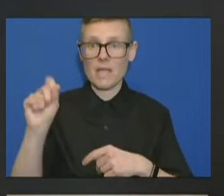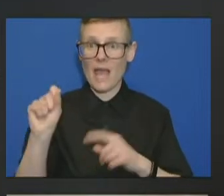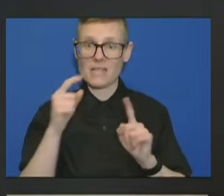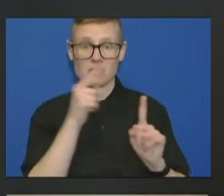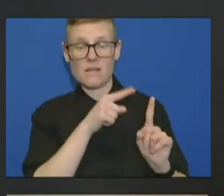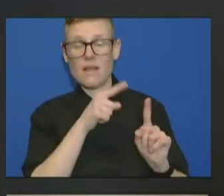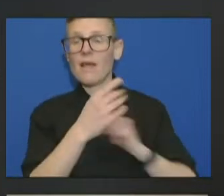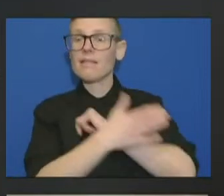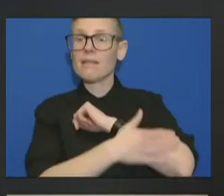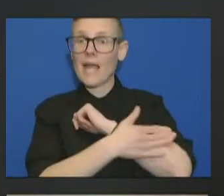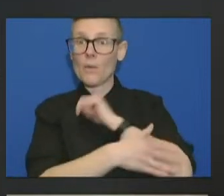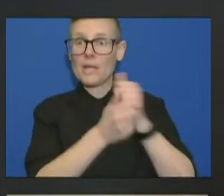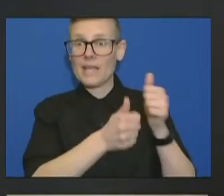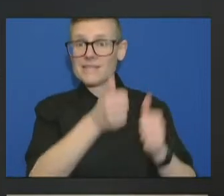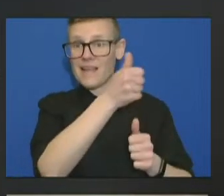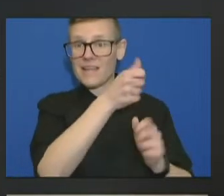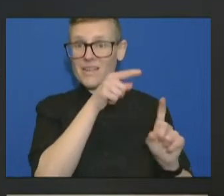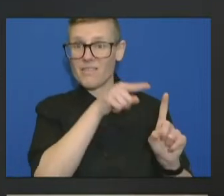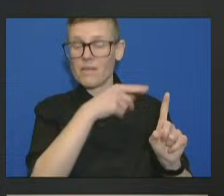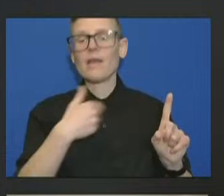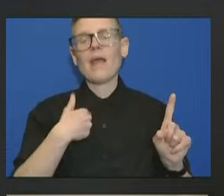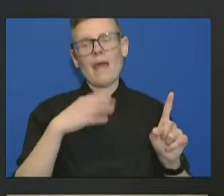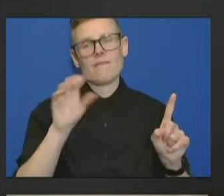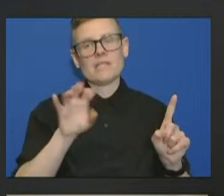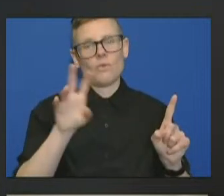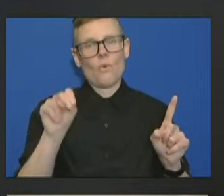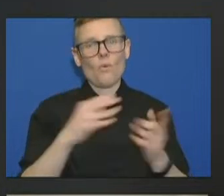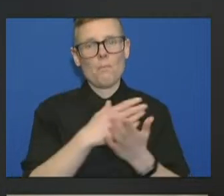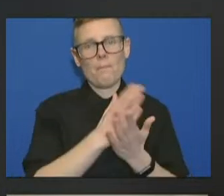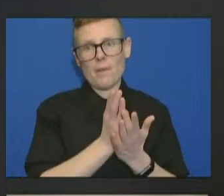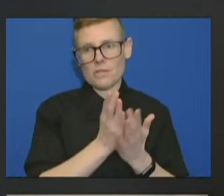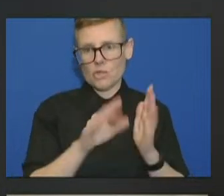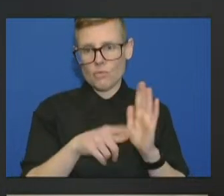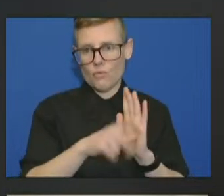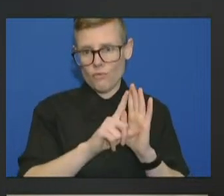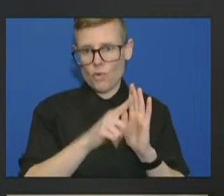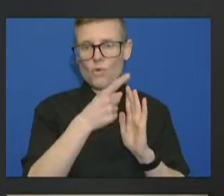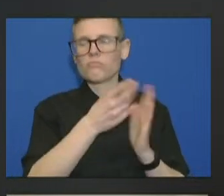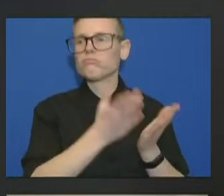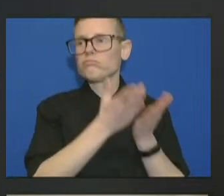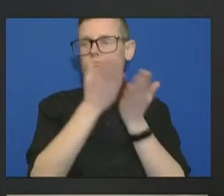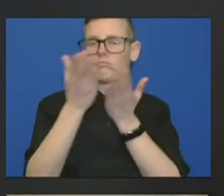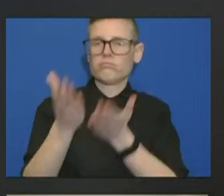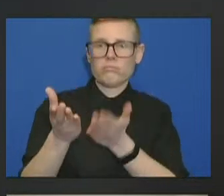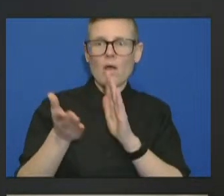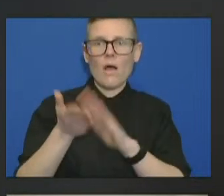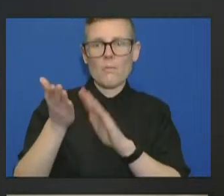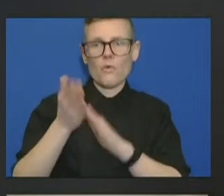happens outside of M.C.P.S. Is the county executive is doing